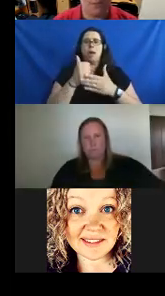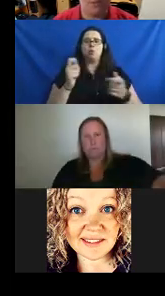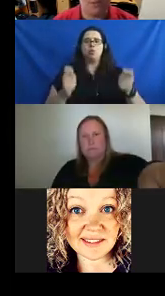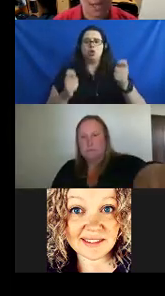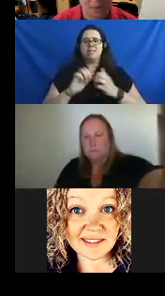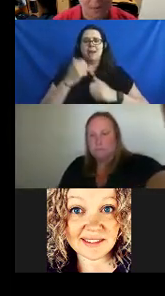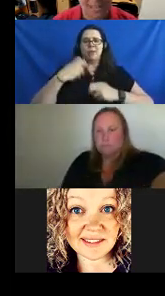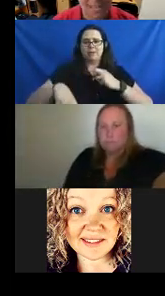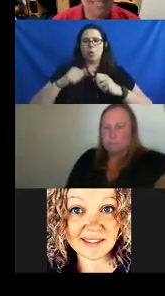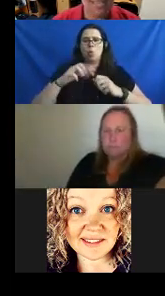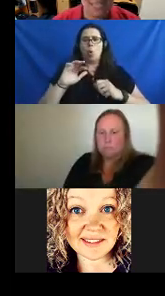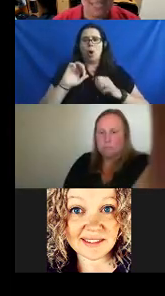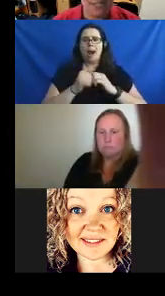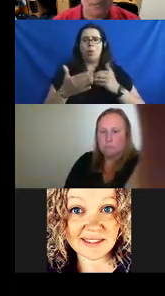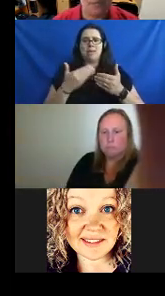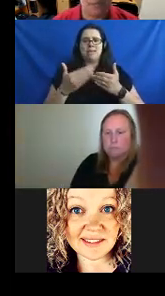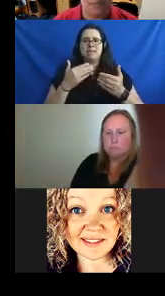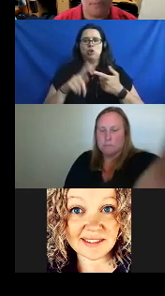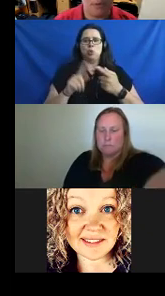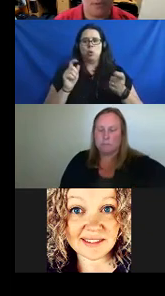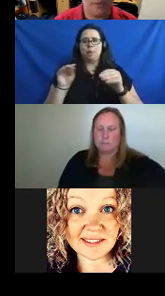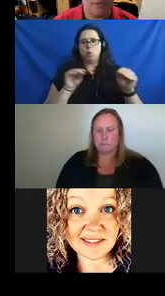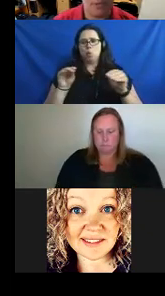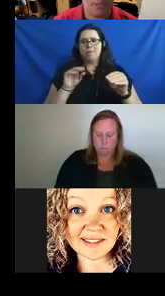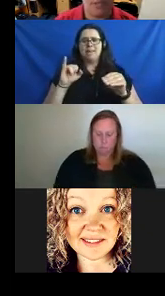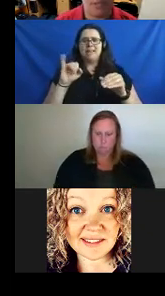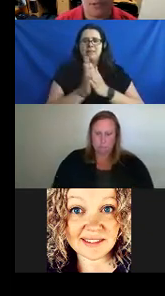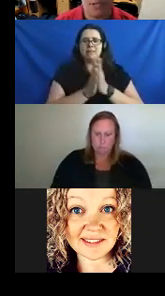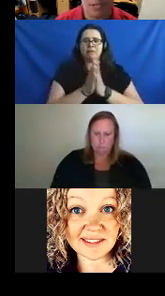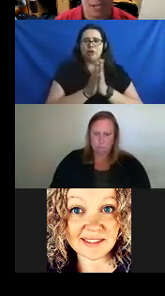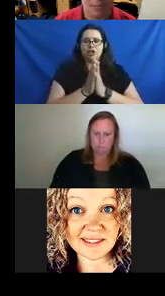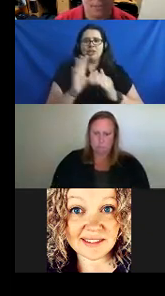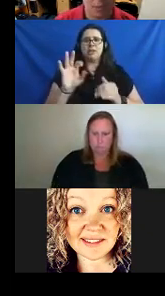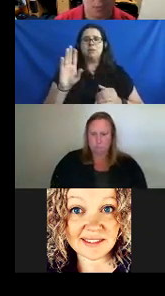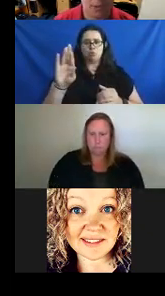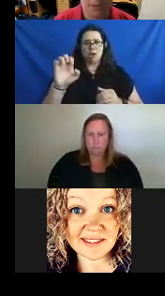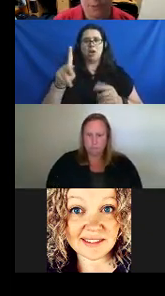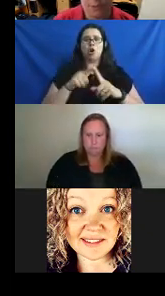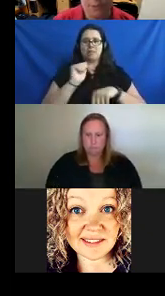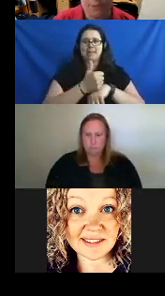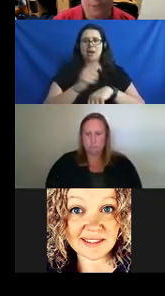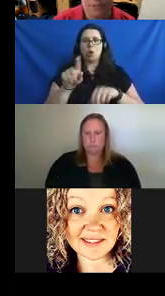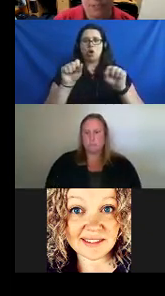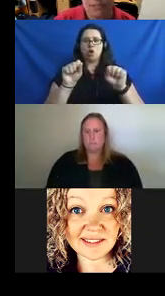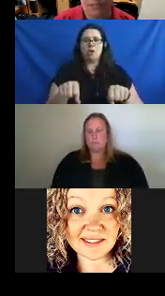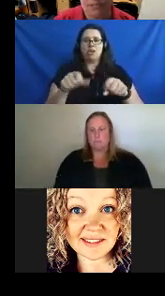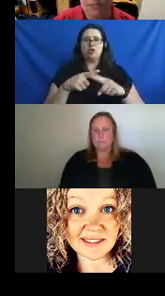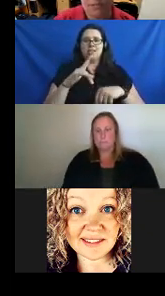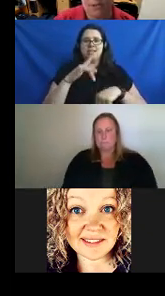HOW EASY IT IS TO MOVE. IF THE FRICTION BRAKES ARE SET WHERE YOU JUST TOUCH THE X-Y